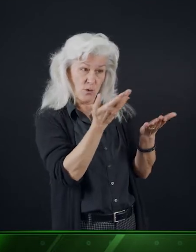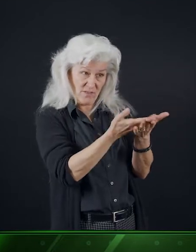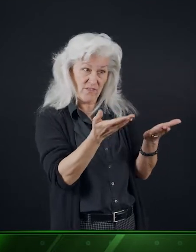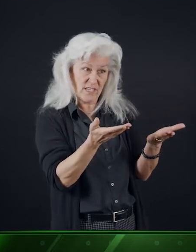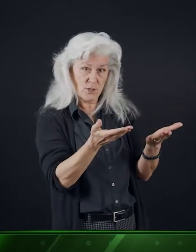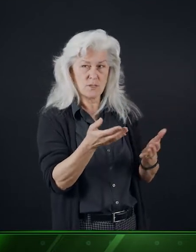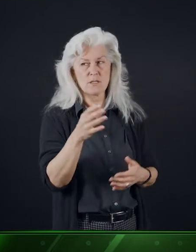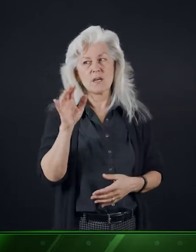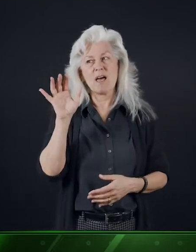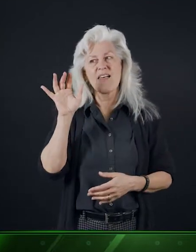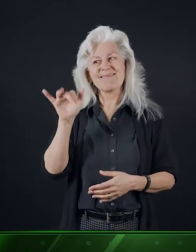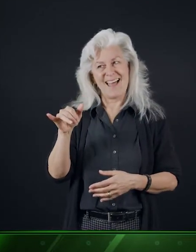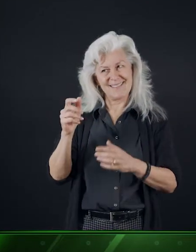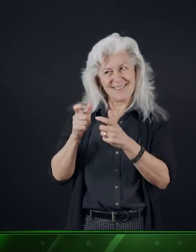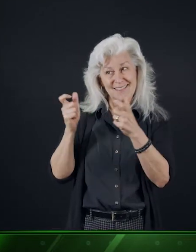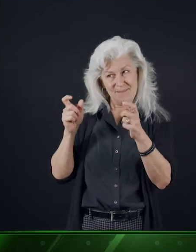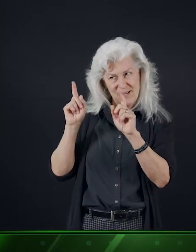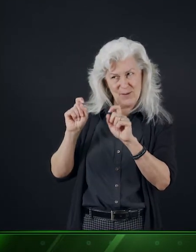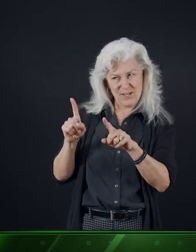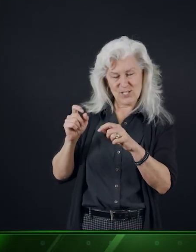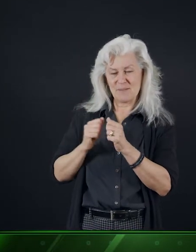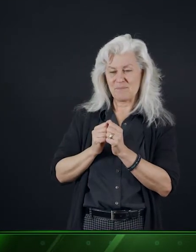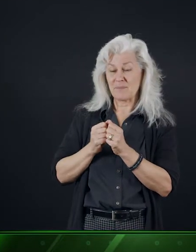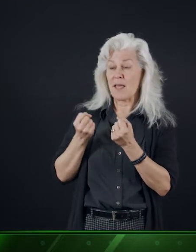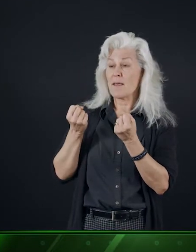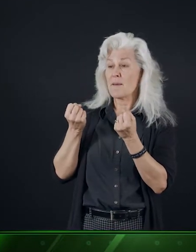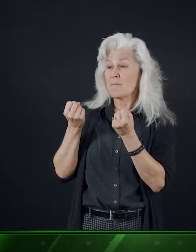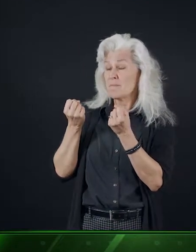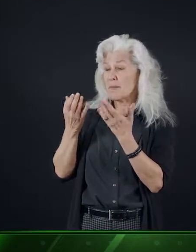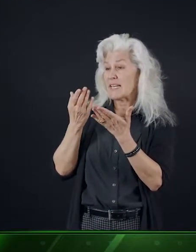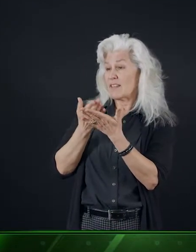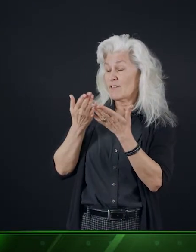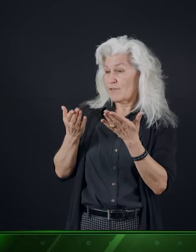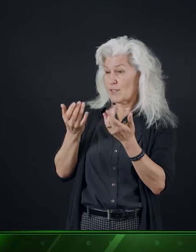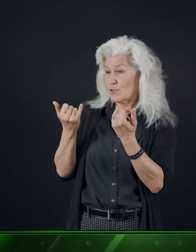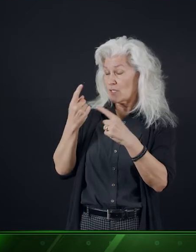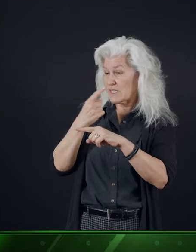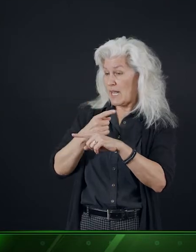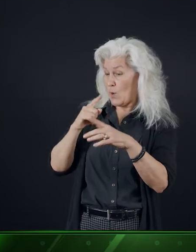Many of the features shared today will be flighted as part of the Xbox Accessibility Insiders League,